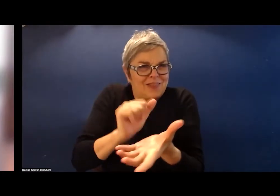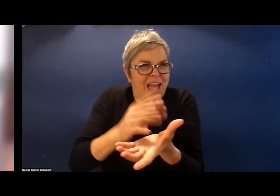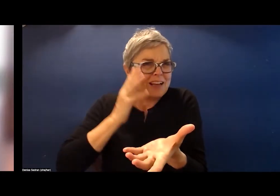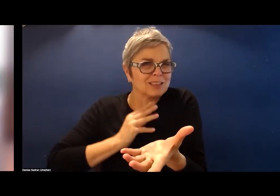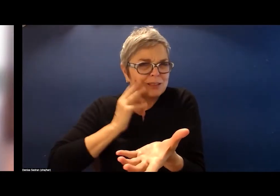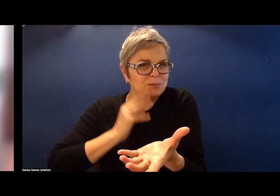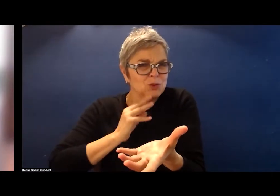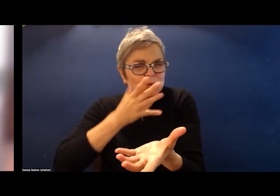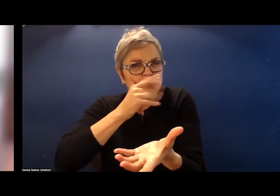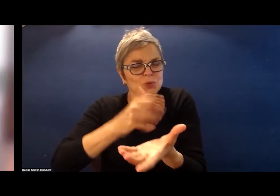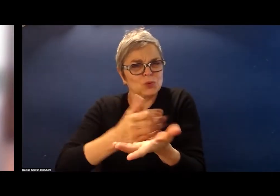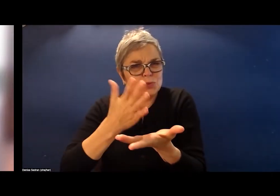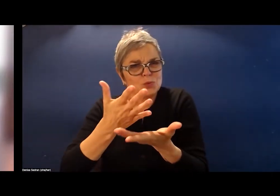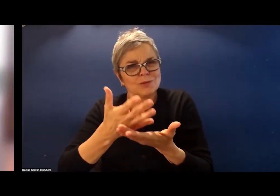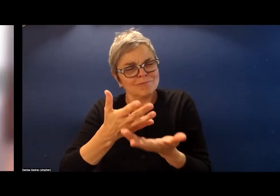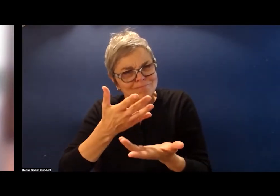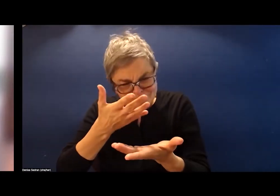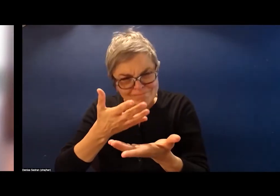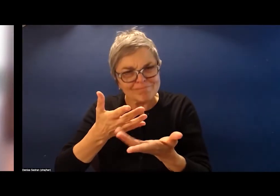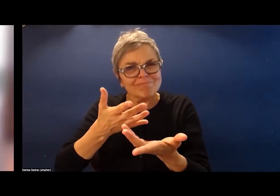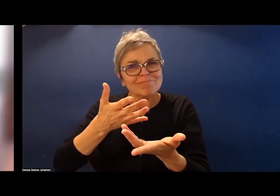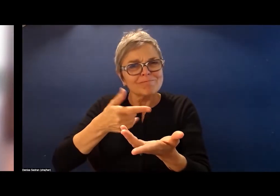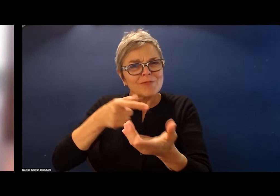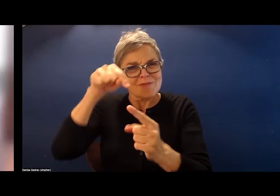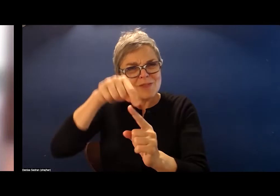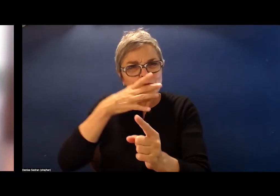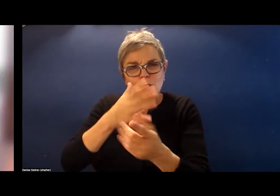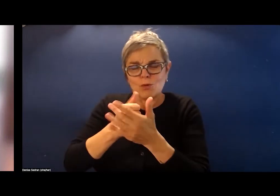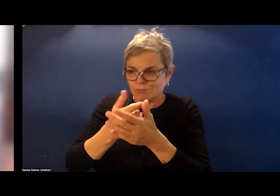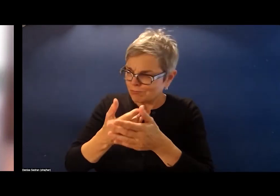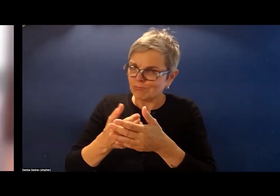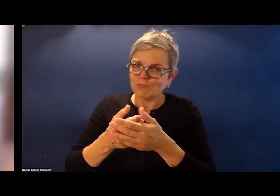of what those fields could be into the virtual classroom